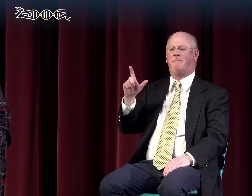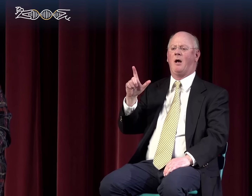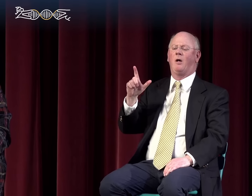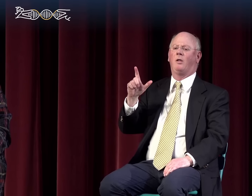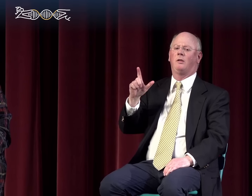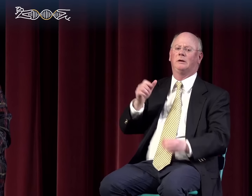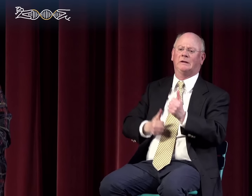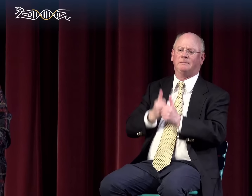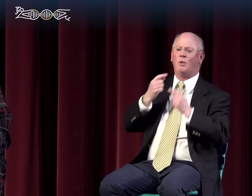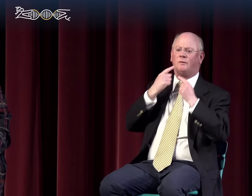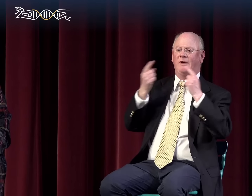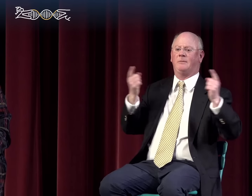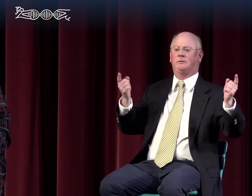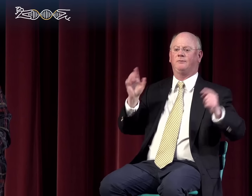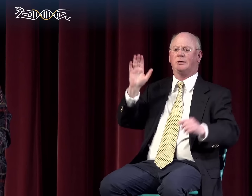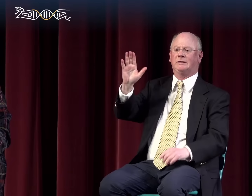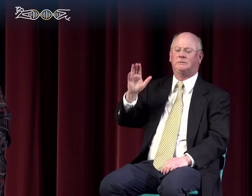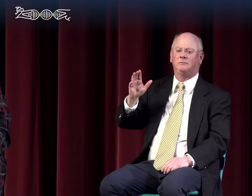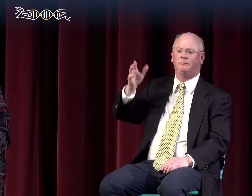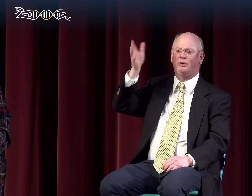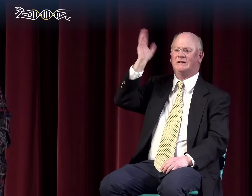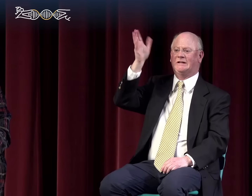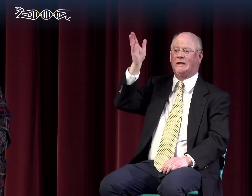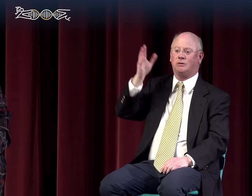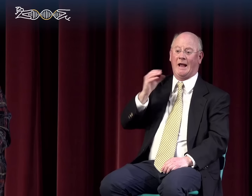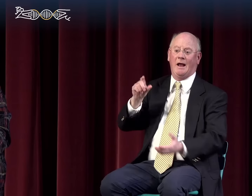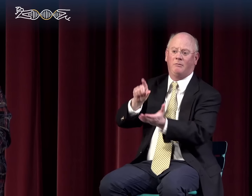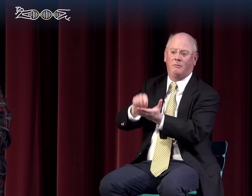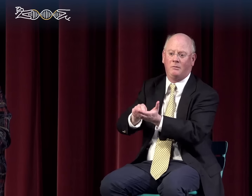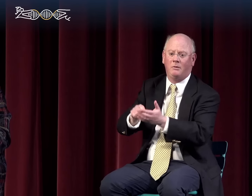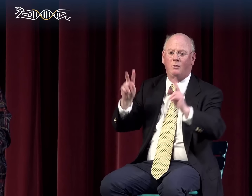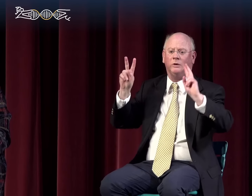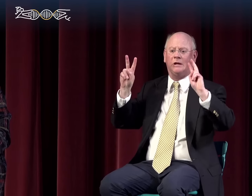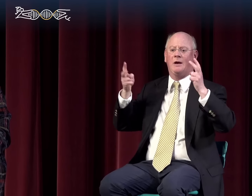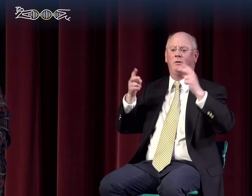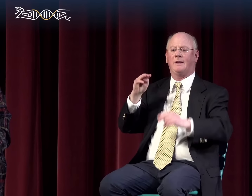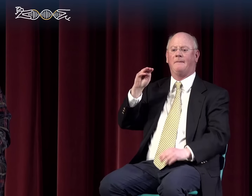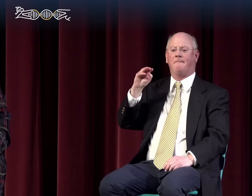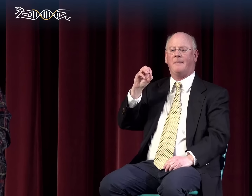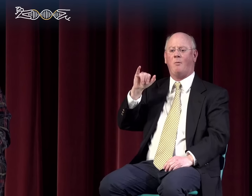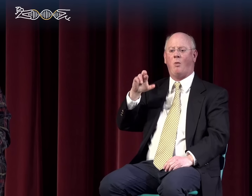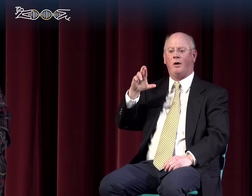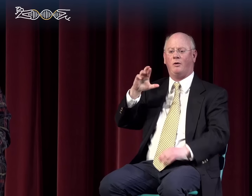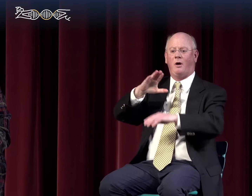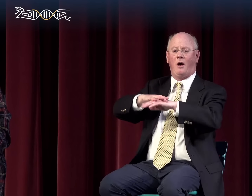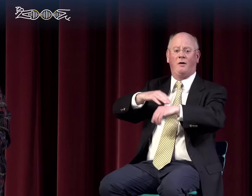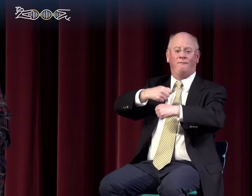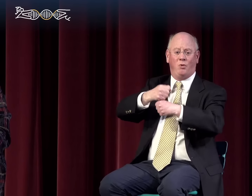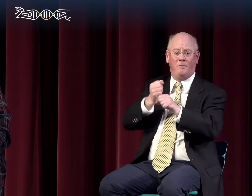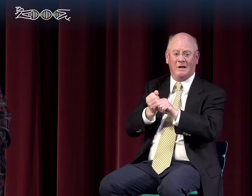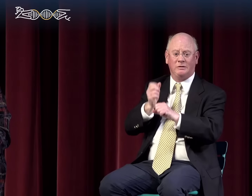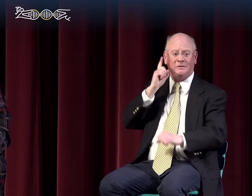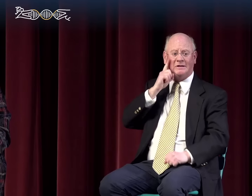Bell is mostly famed for his presentation and publication memoirs on Deaf